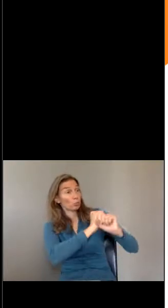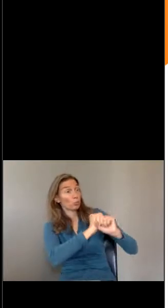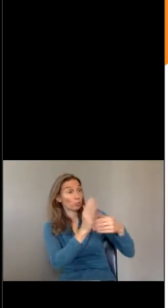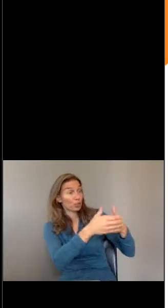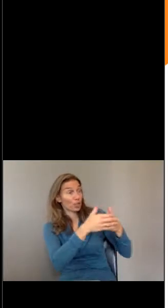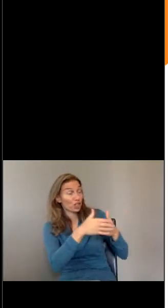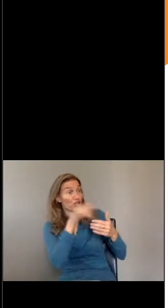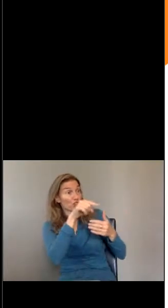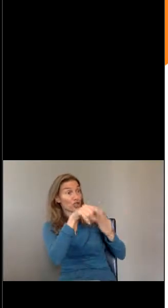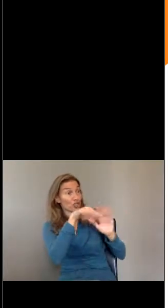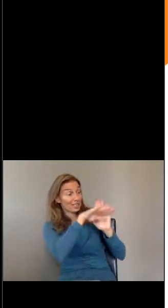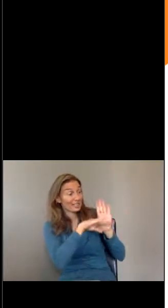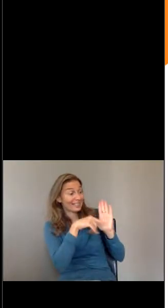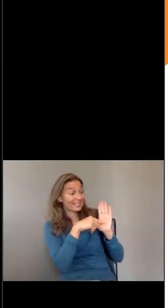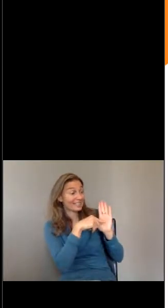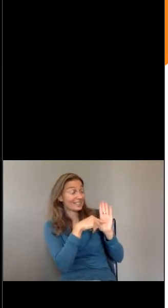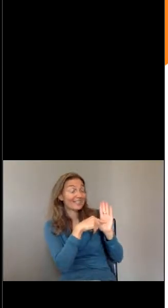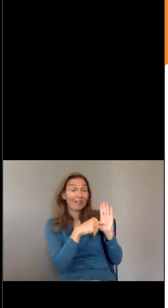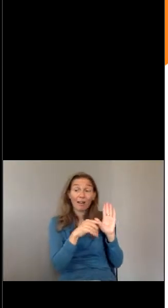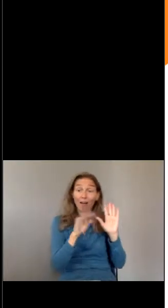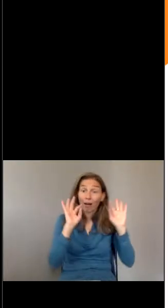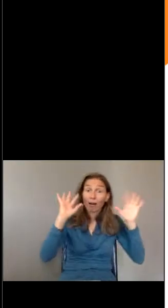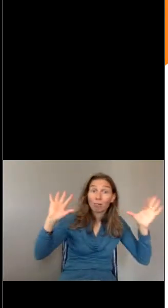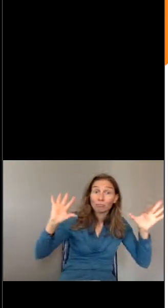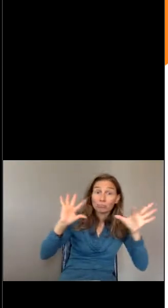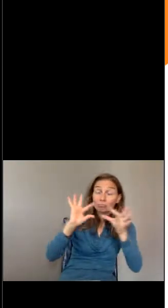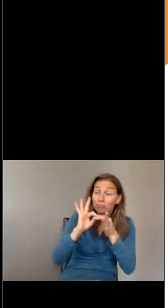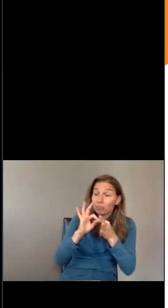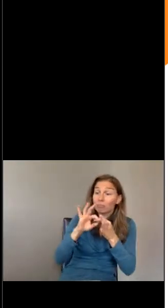to the eligibility criteria, and financing of the schemes,